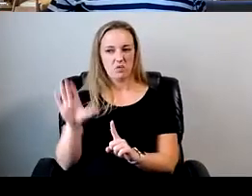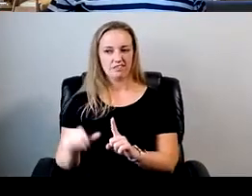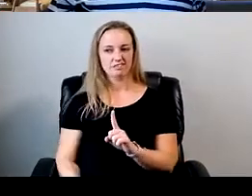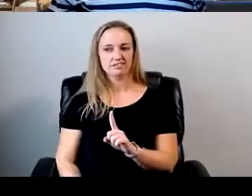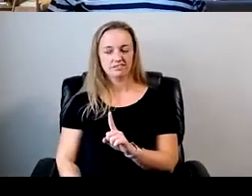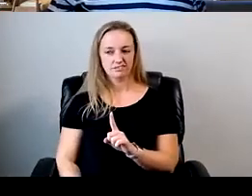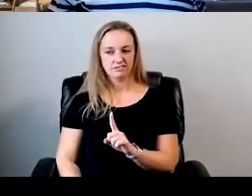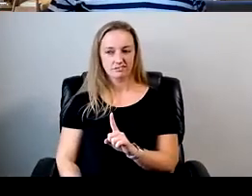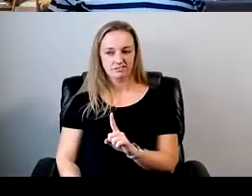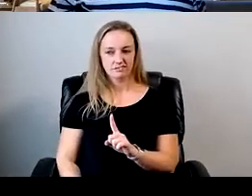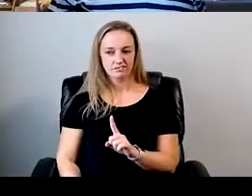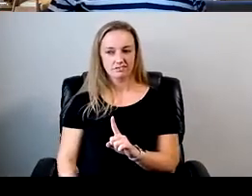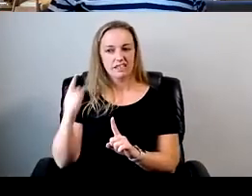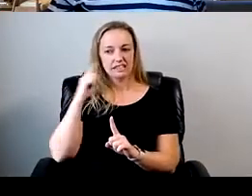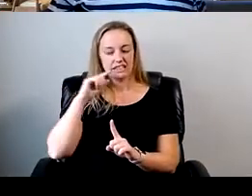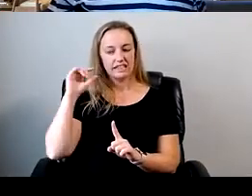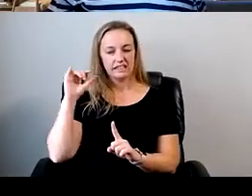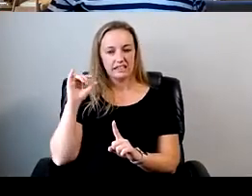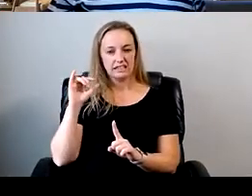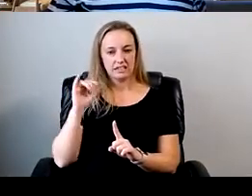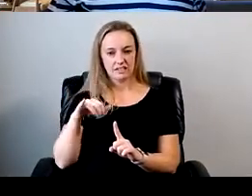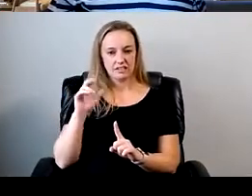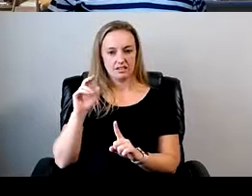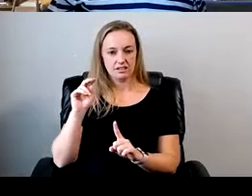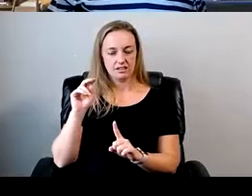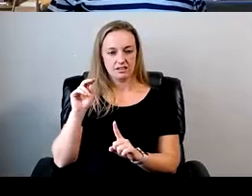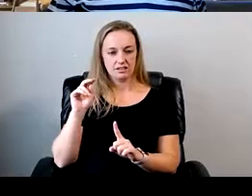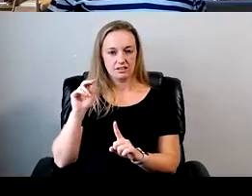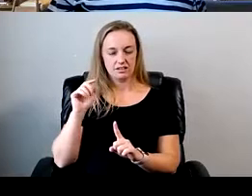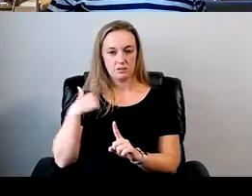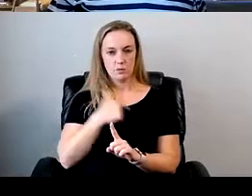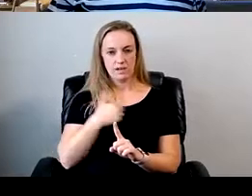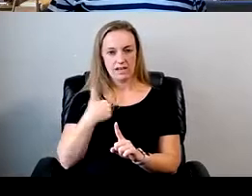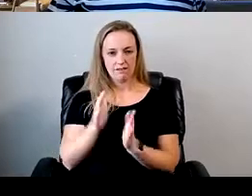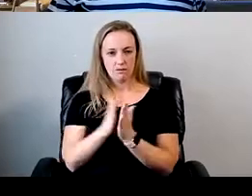I think NAD has her books for sale and has the new one that you can pre-order.